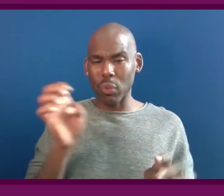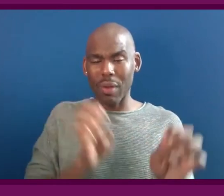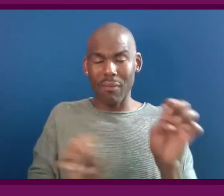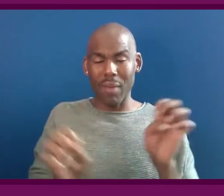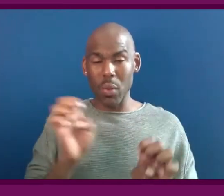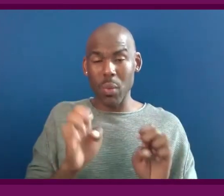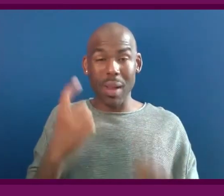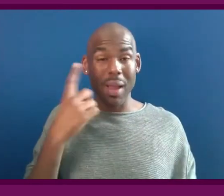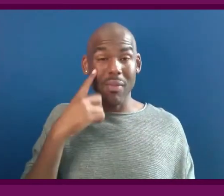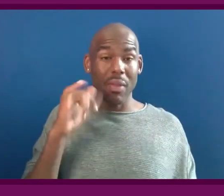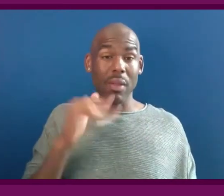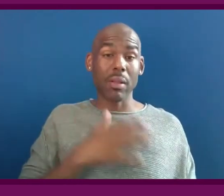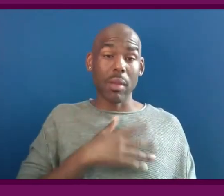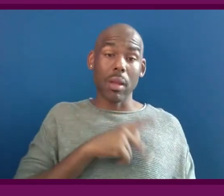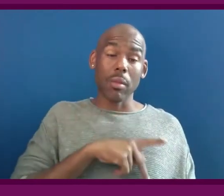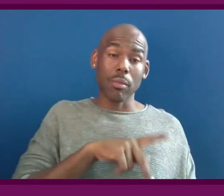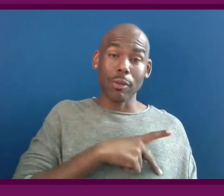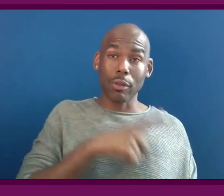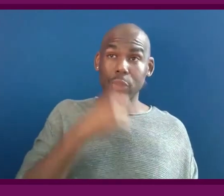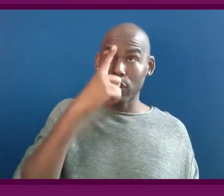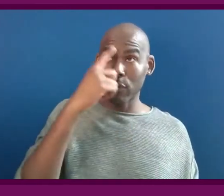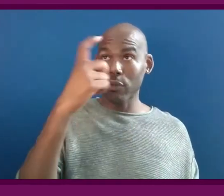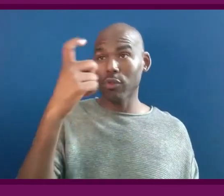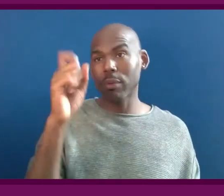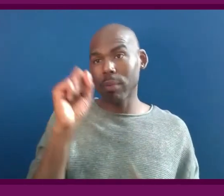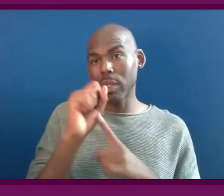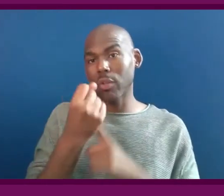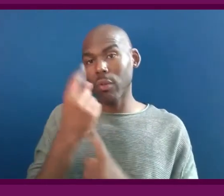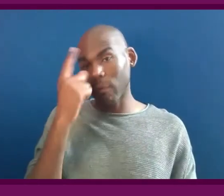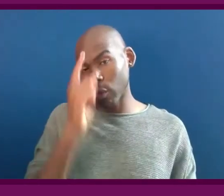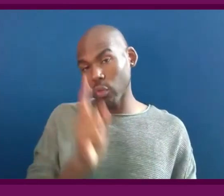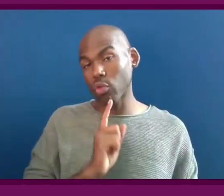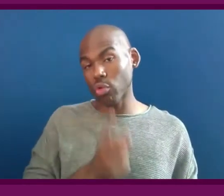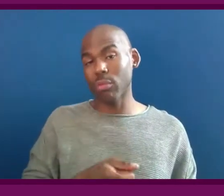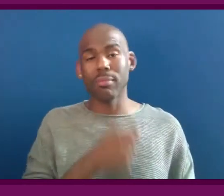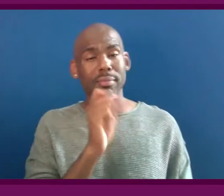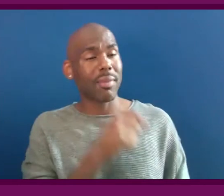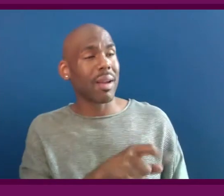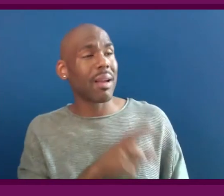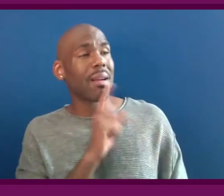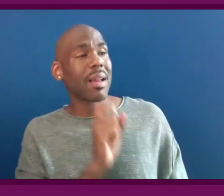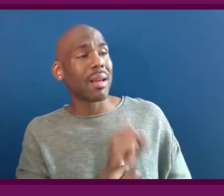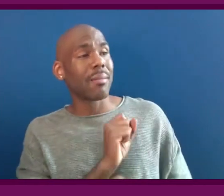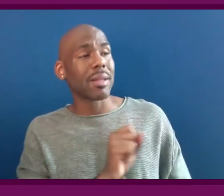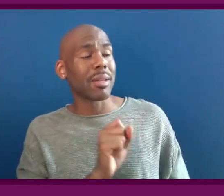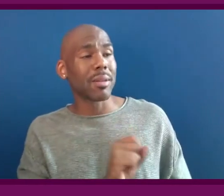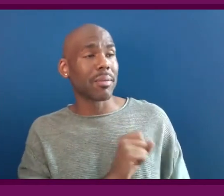I think that would be my personal dream scenario for sure. Kamilah Martin-Proctor: Absolutely. Absolutely.